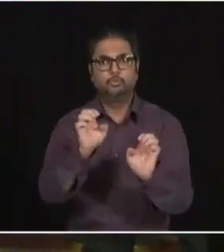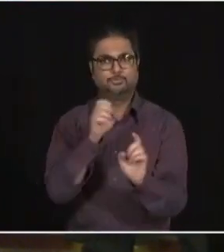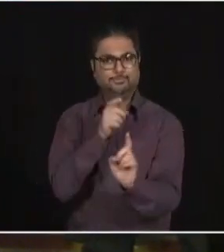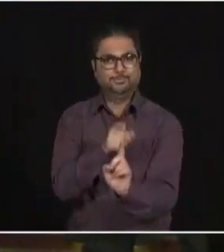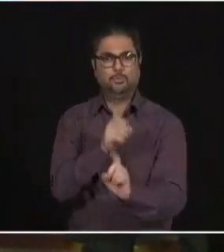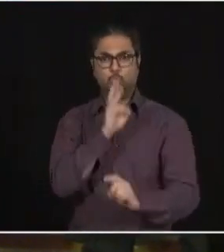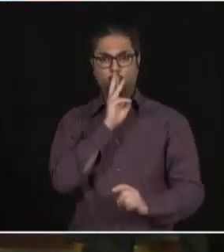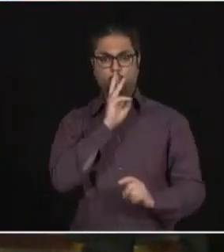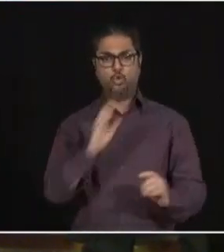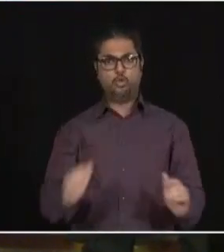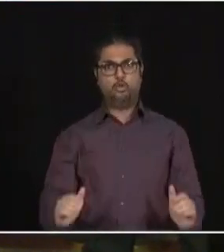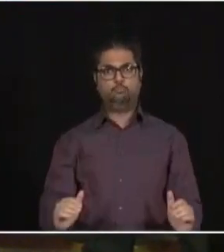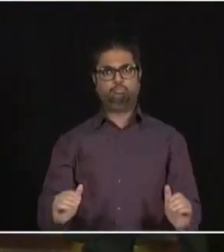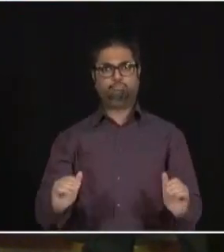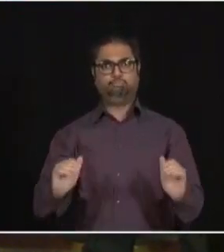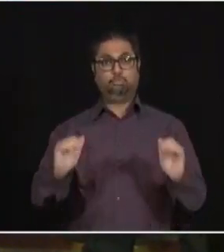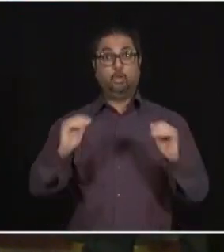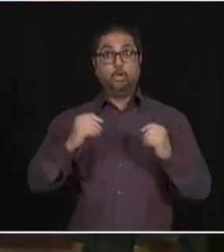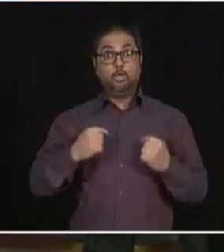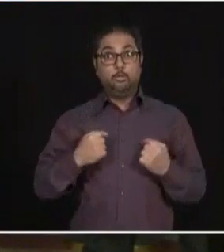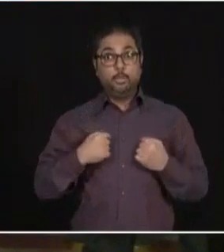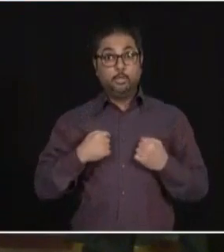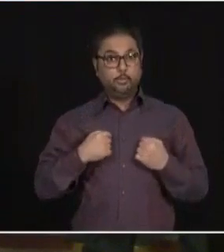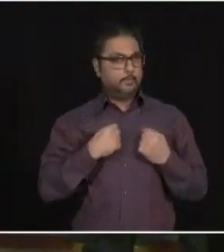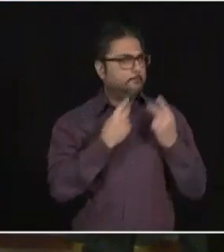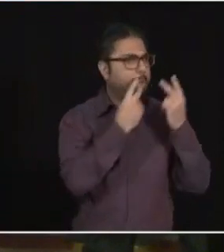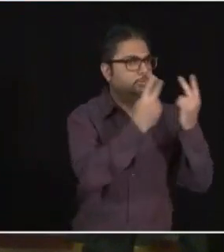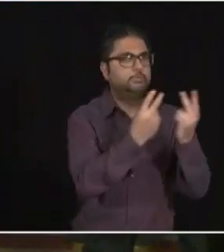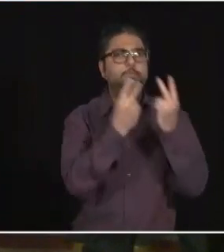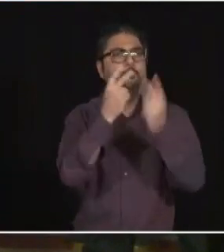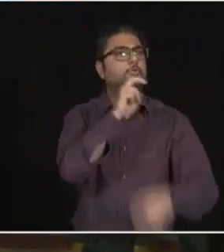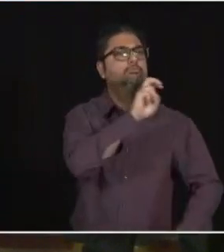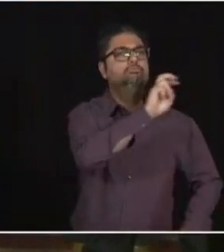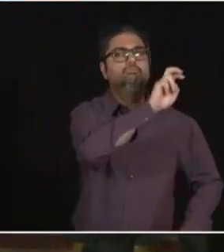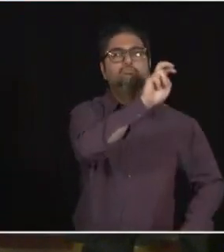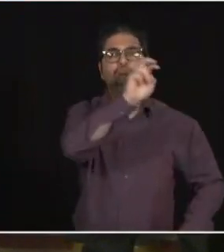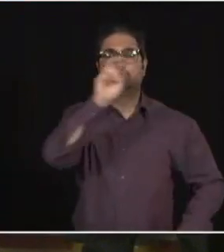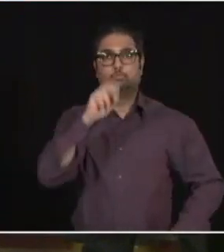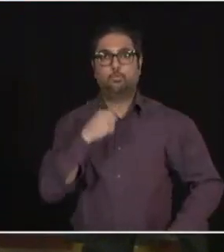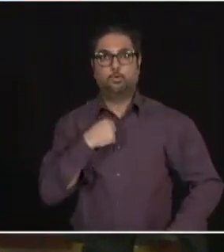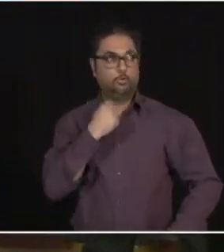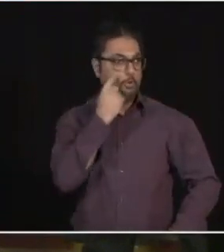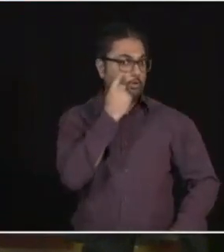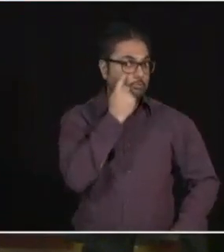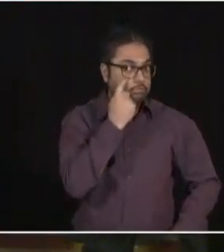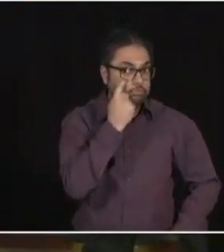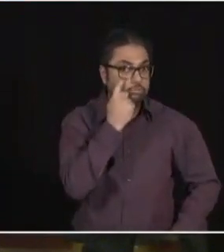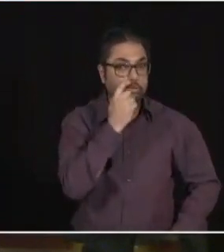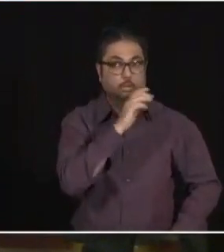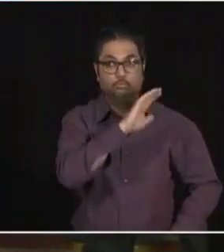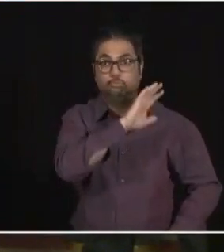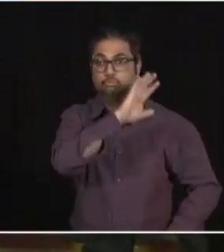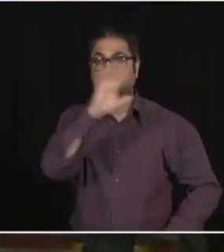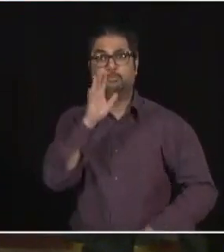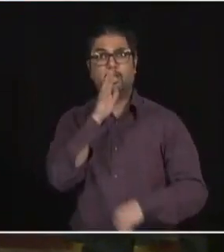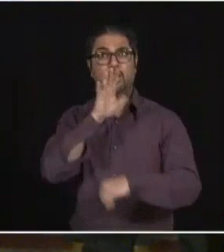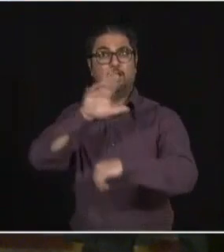It can change your life in a matter of seconds. Because when it comes to your home, when it